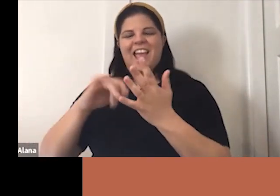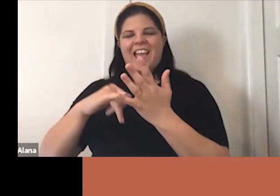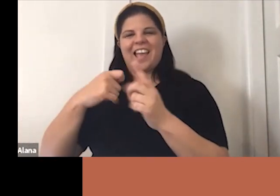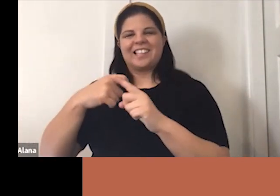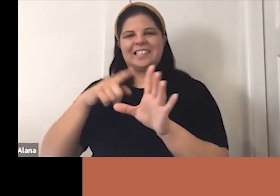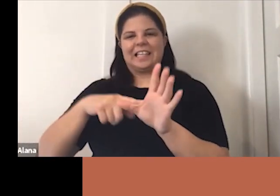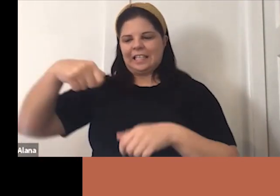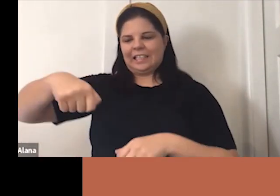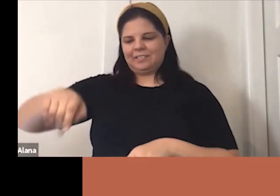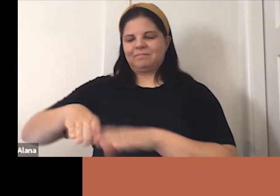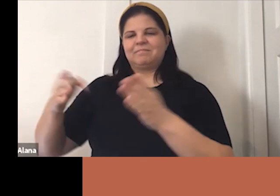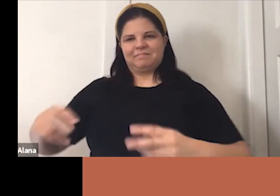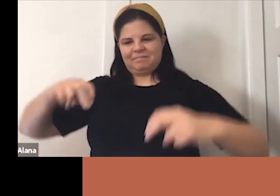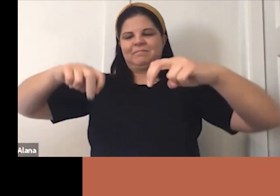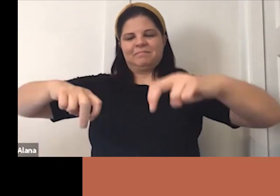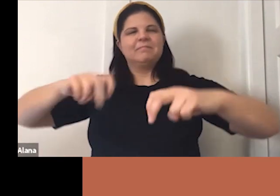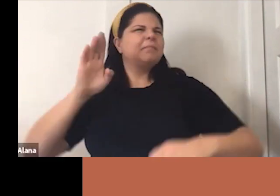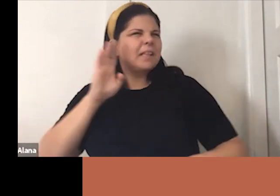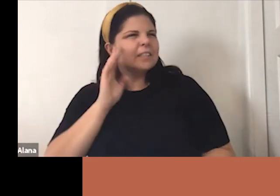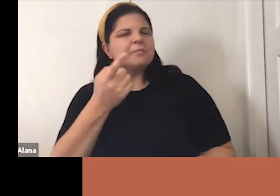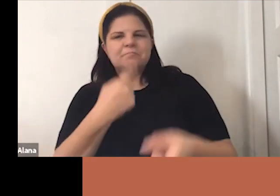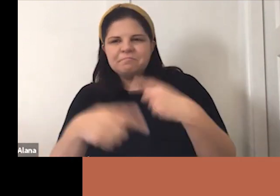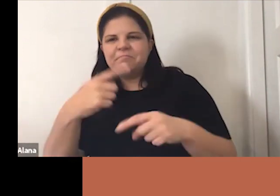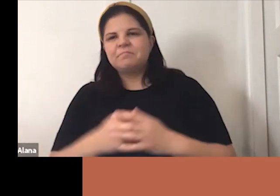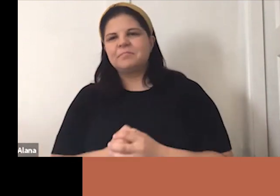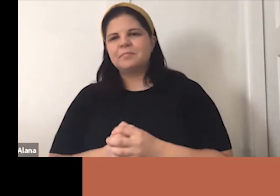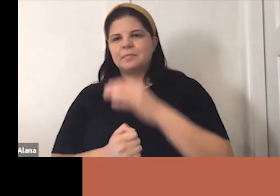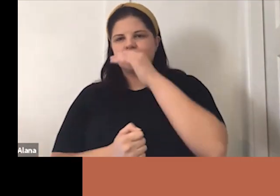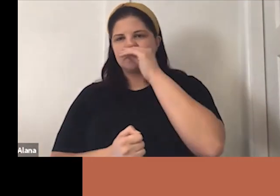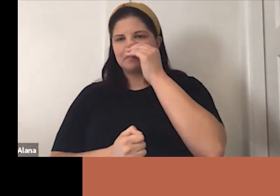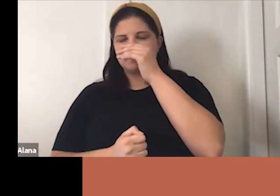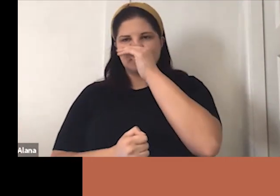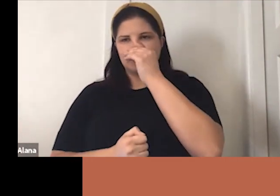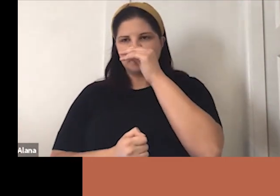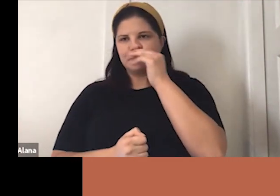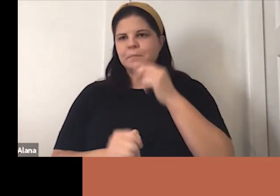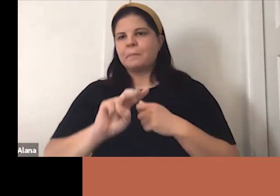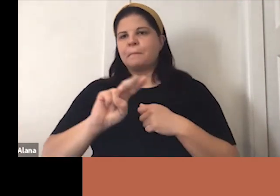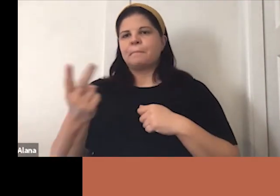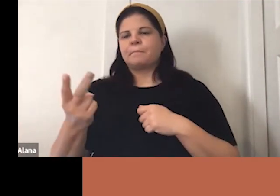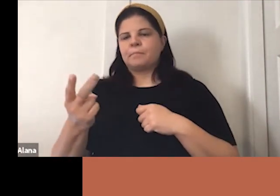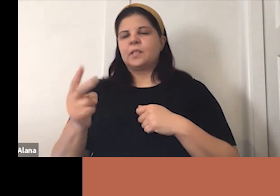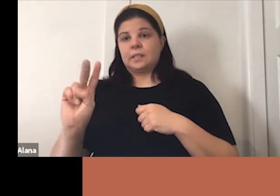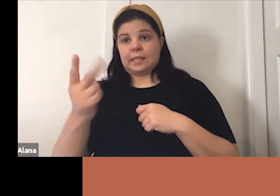The second image is a close up of a video camera monitor.